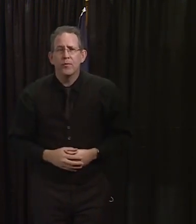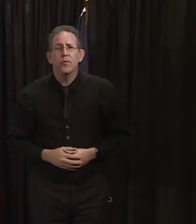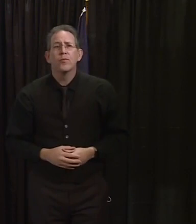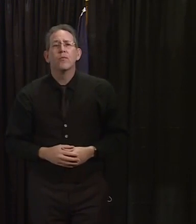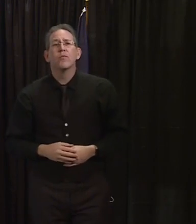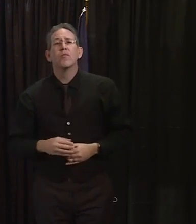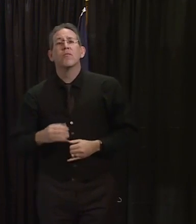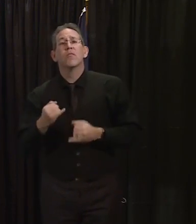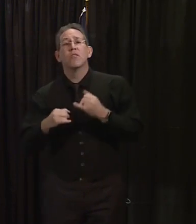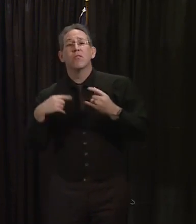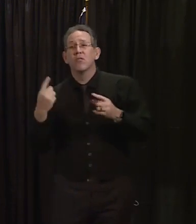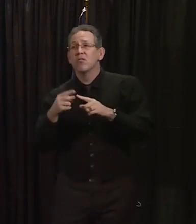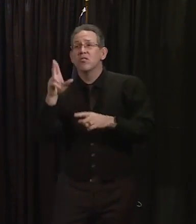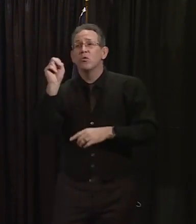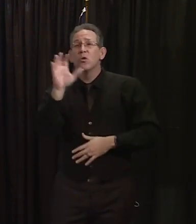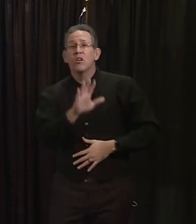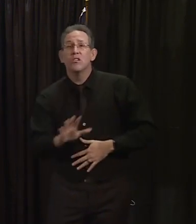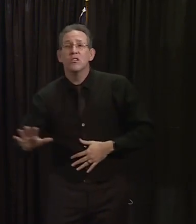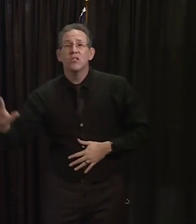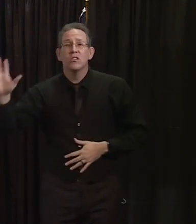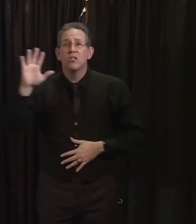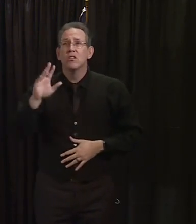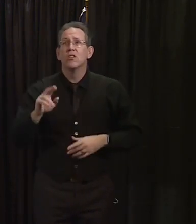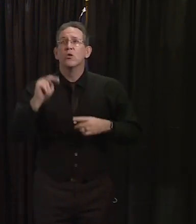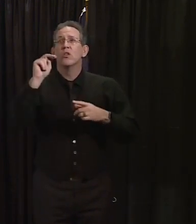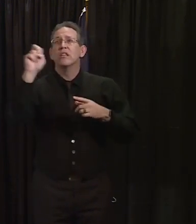it's clear cases will continue to increase for a while.